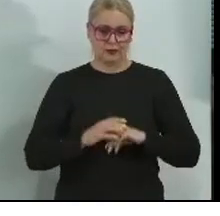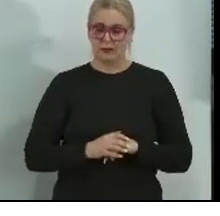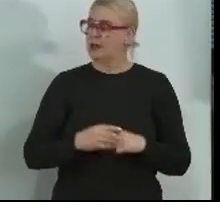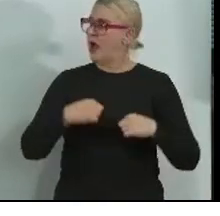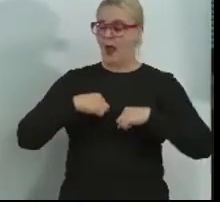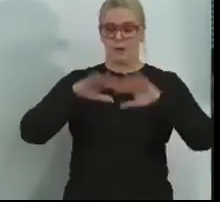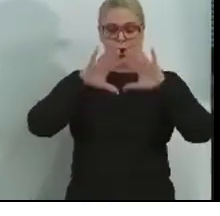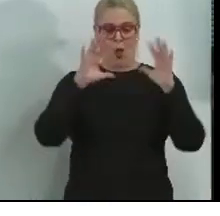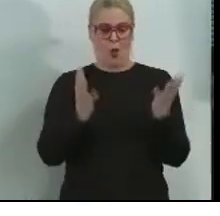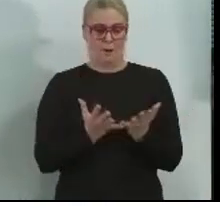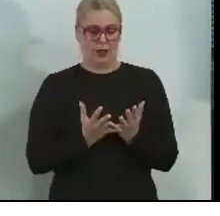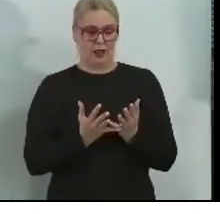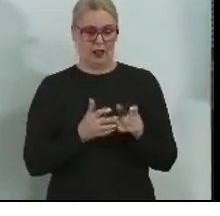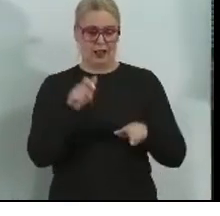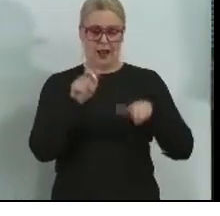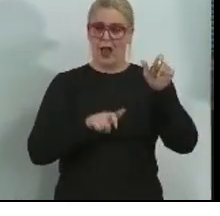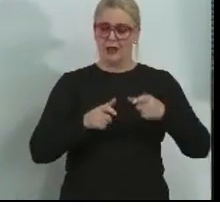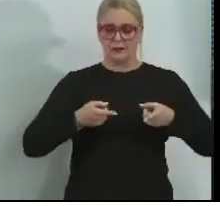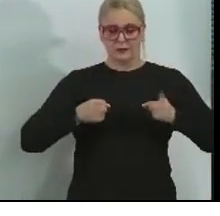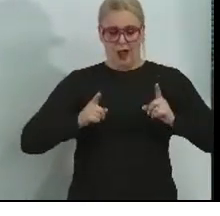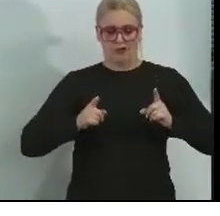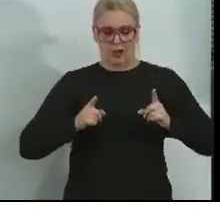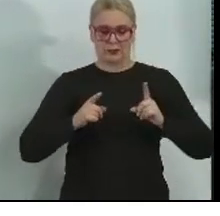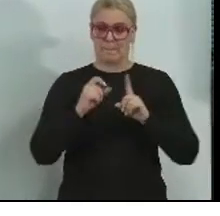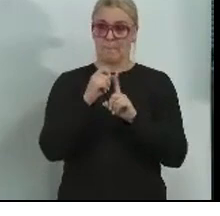and I'm wearing a black jumper. Really nice to see you all.